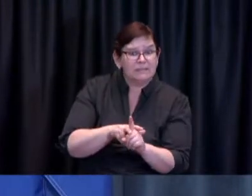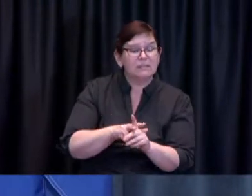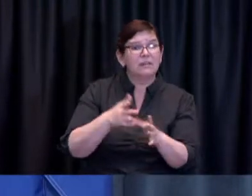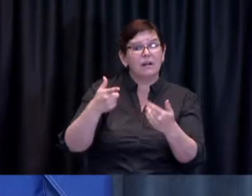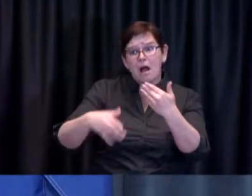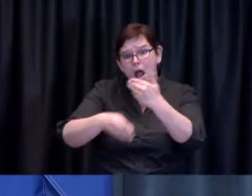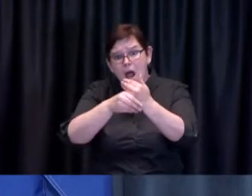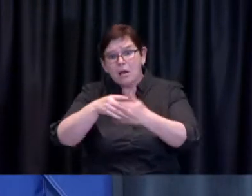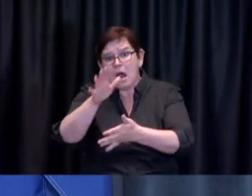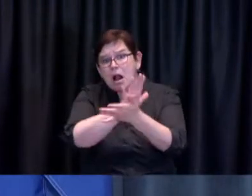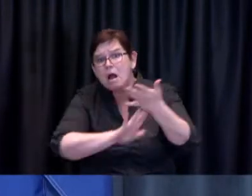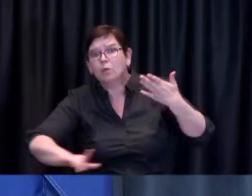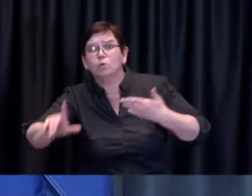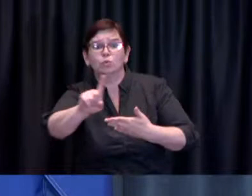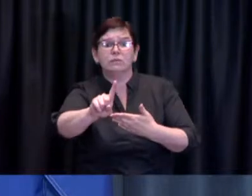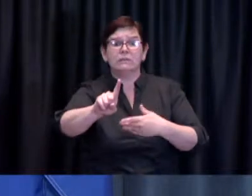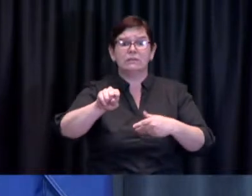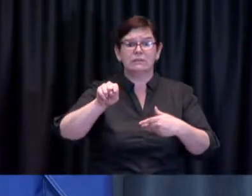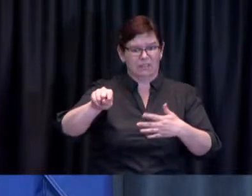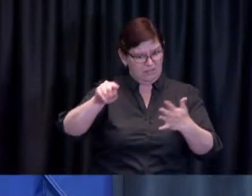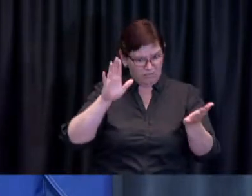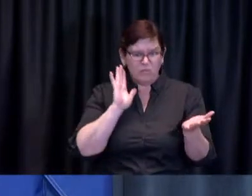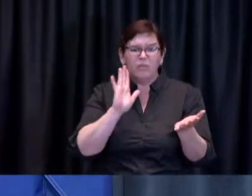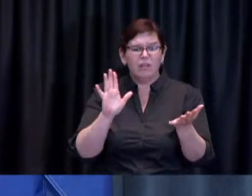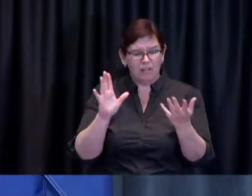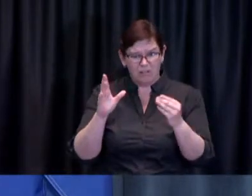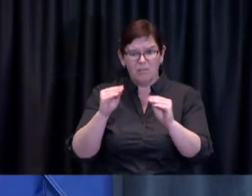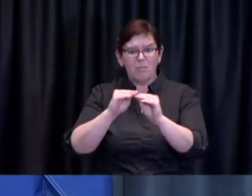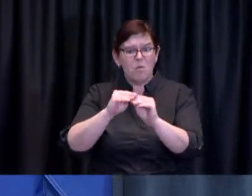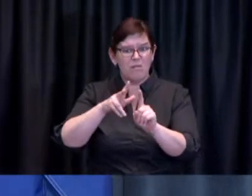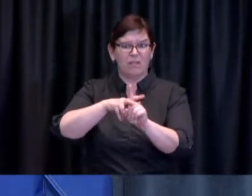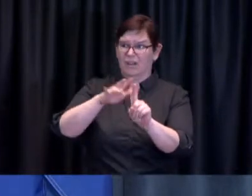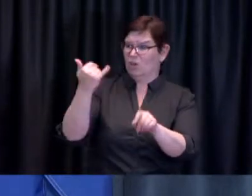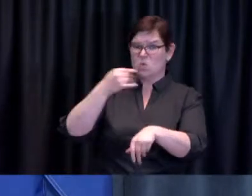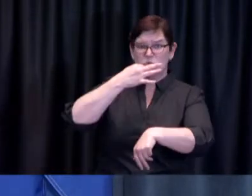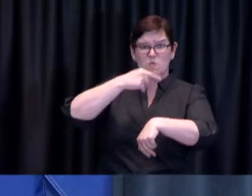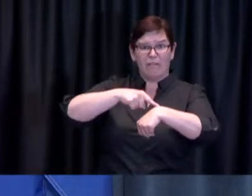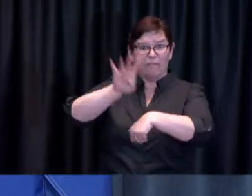to be booked just a few minutes from now at four o'clock this afternoon so that's that's fantastic